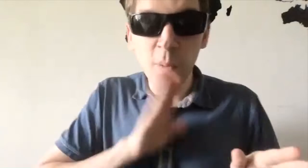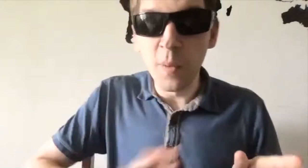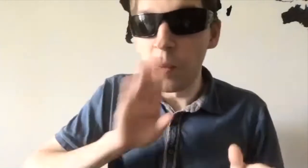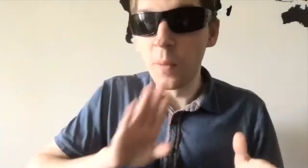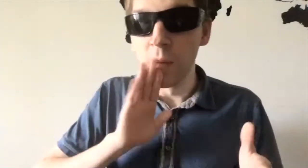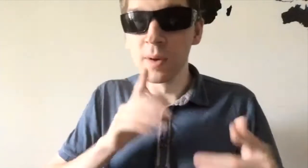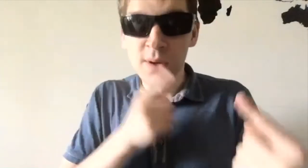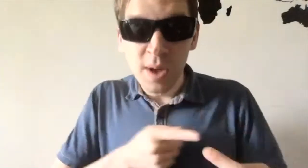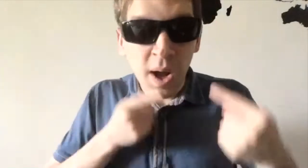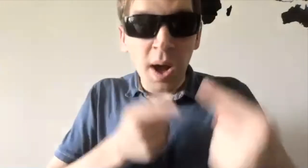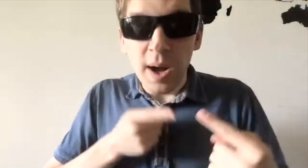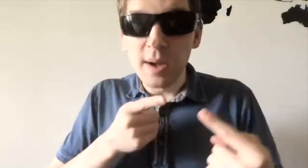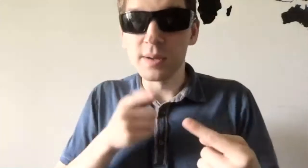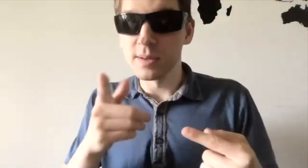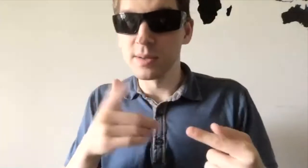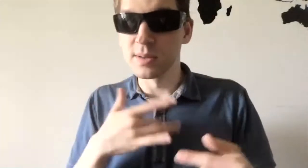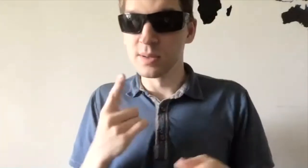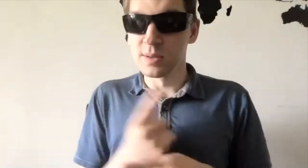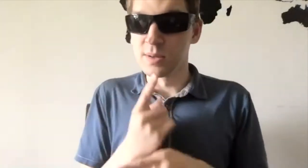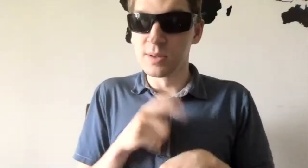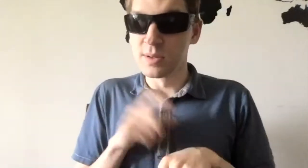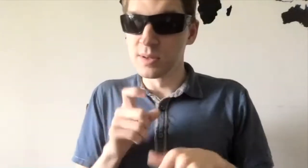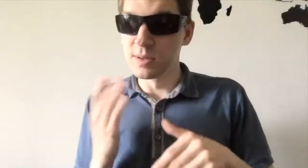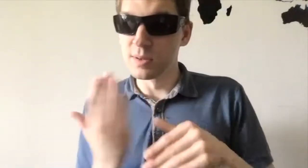approach something, approach a way to change. If there's someone who's